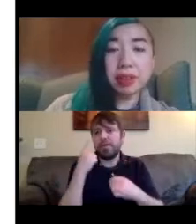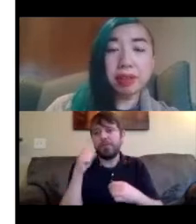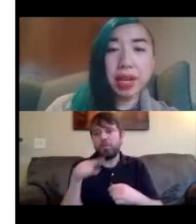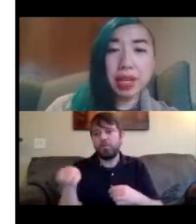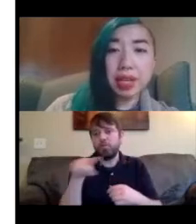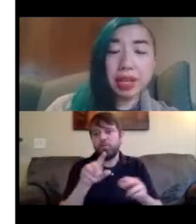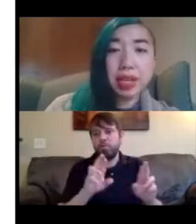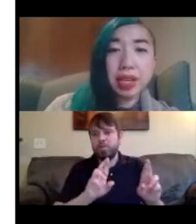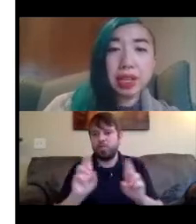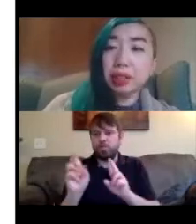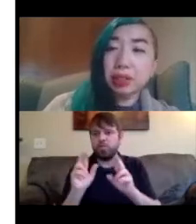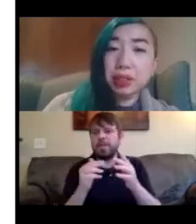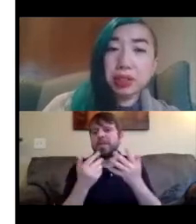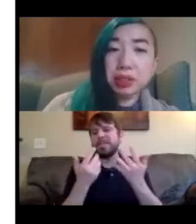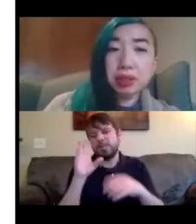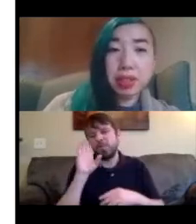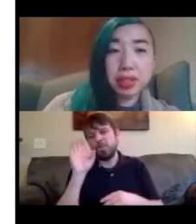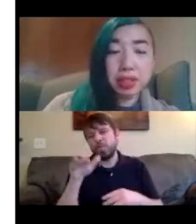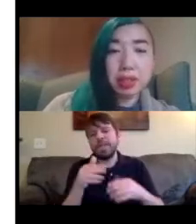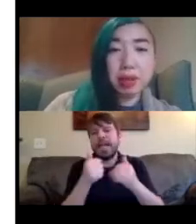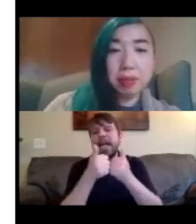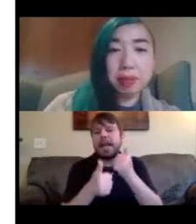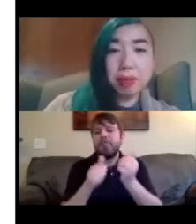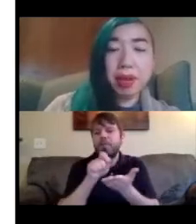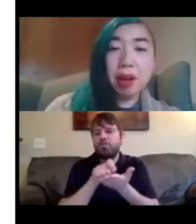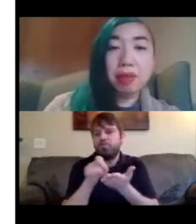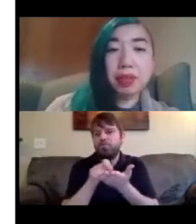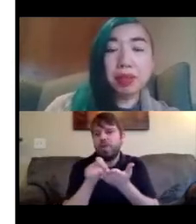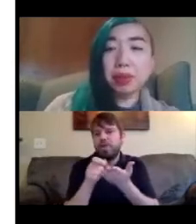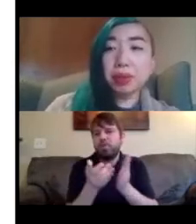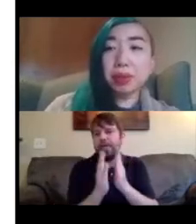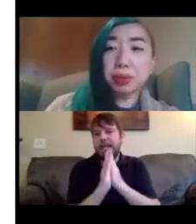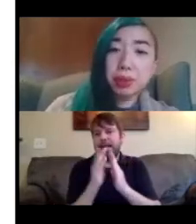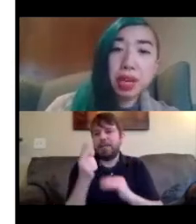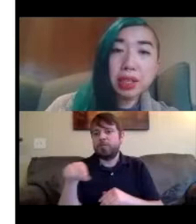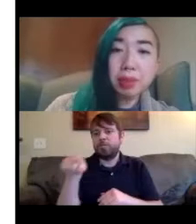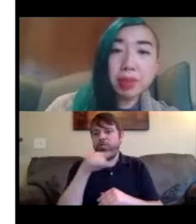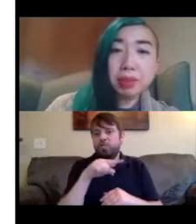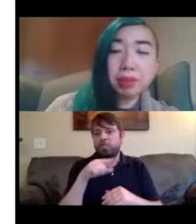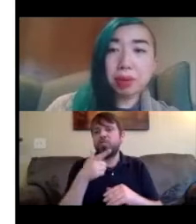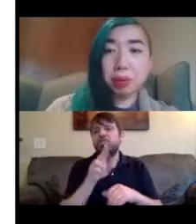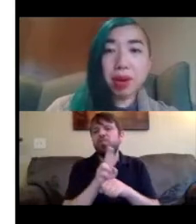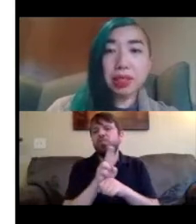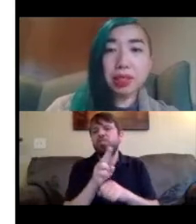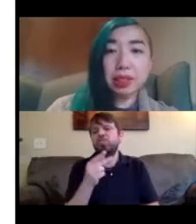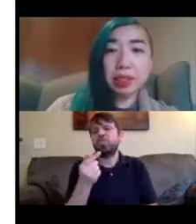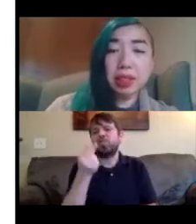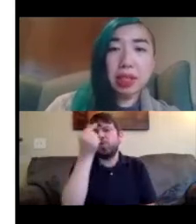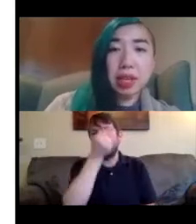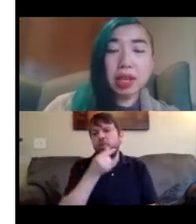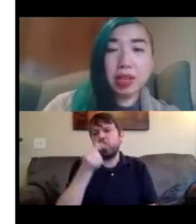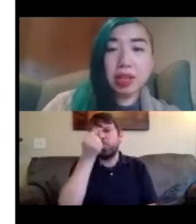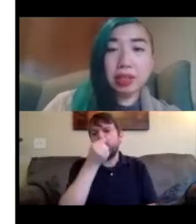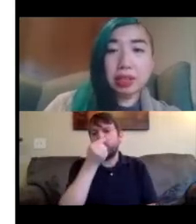writing I'll ask you to do it'll be helpful to use a Google document or word processor. So